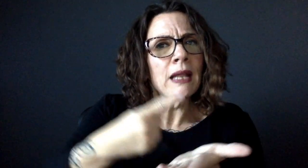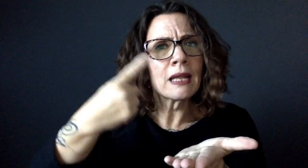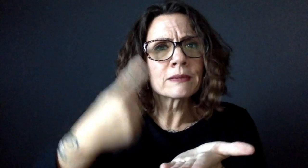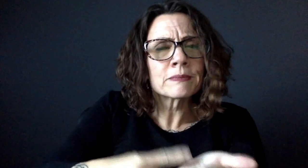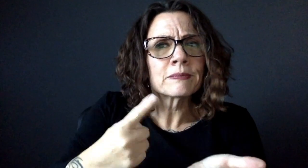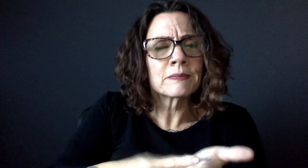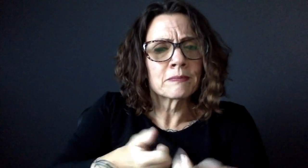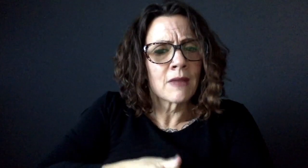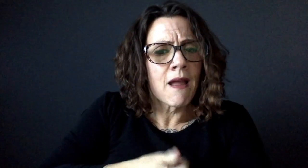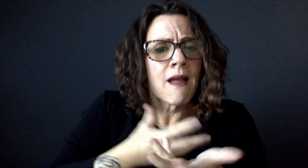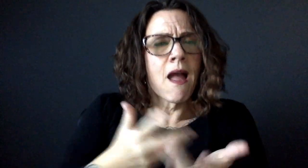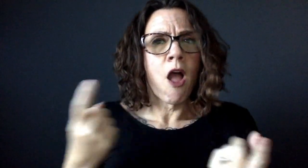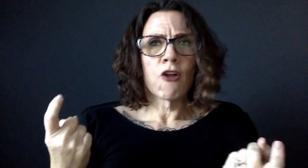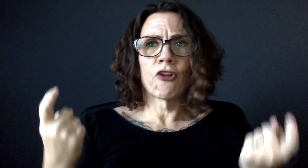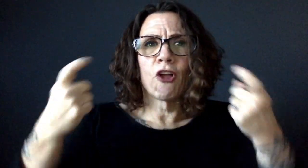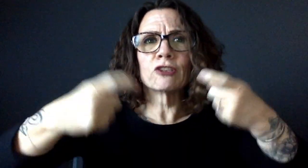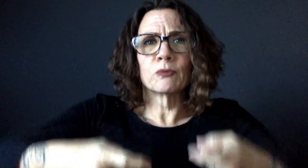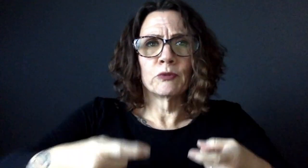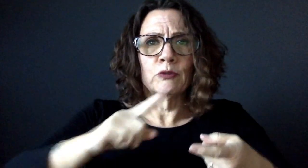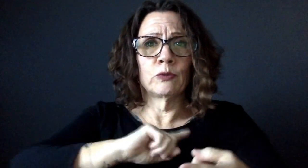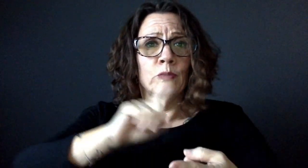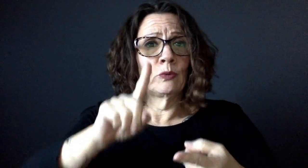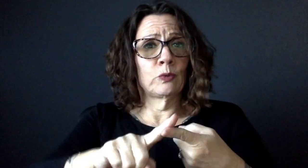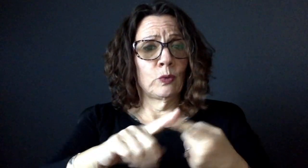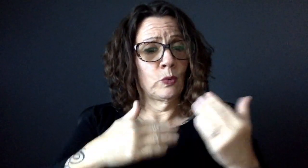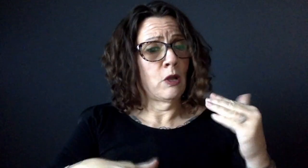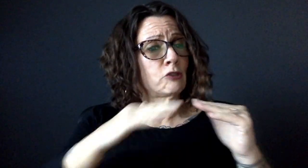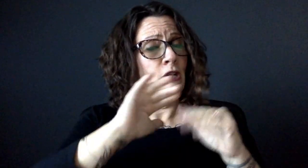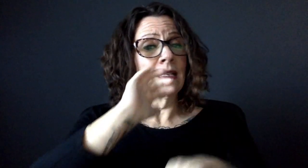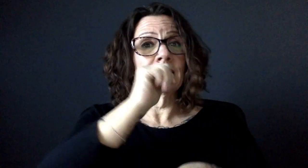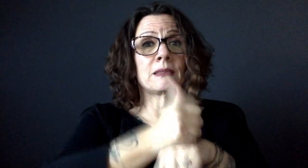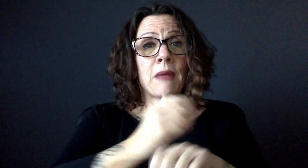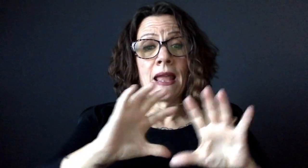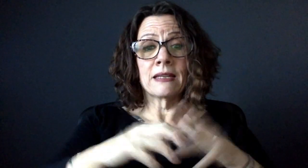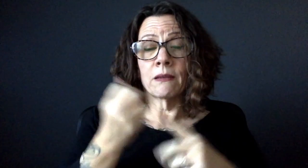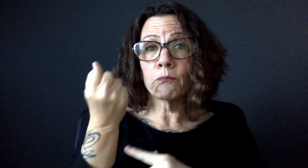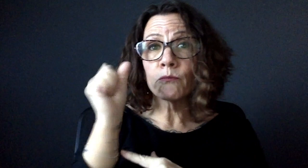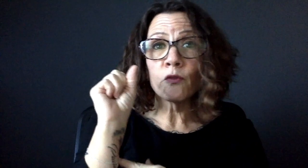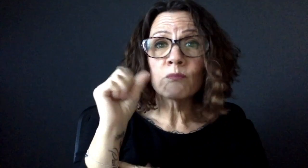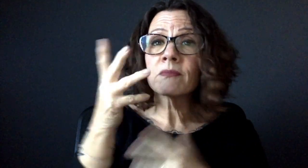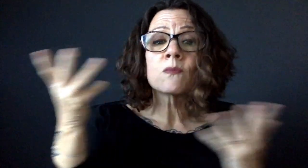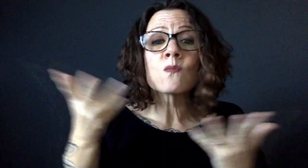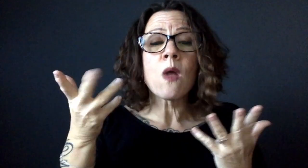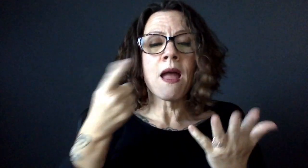articulated contribution to justice-based movements,